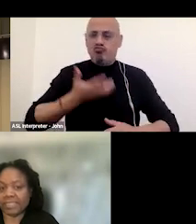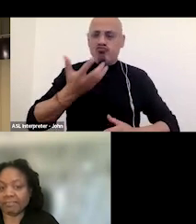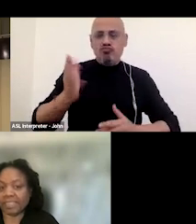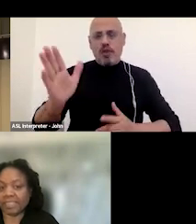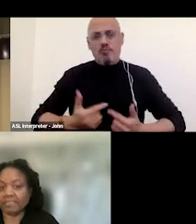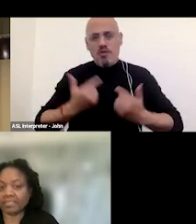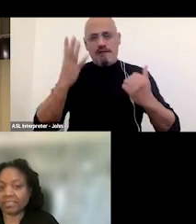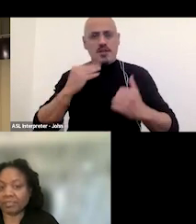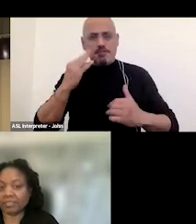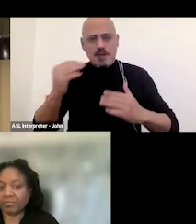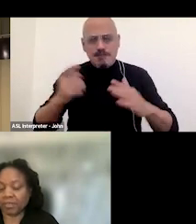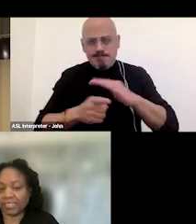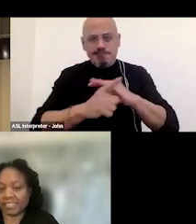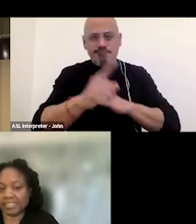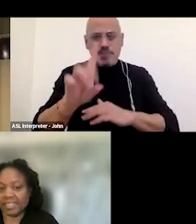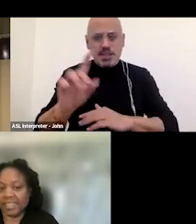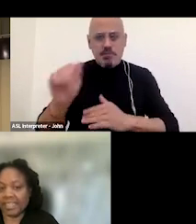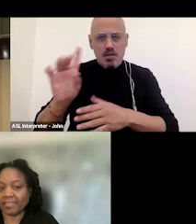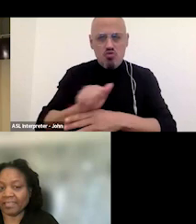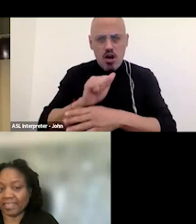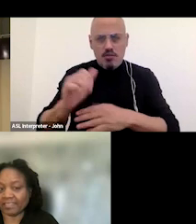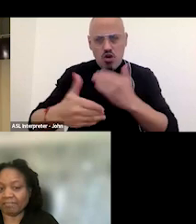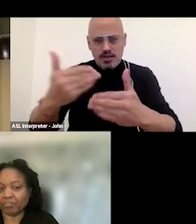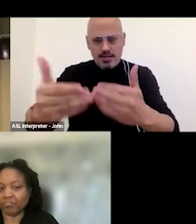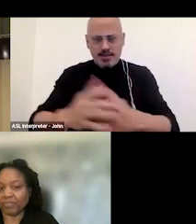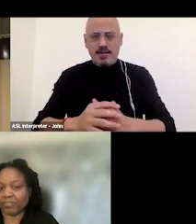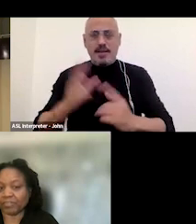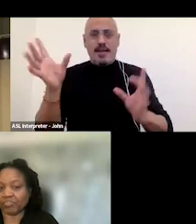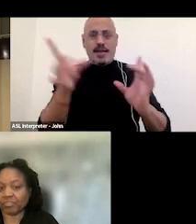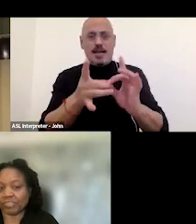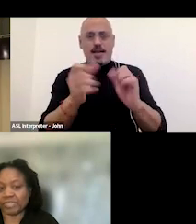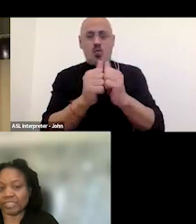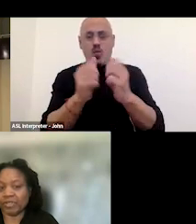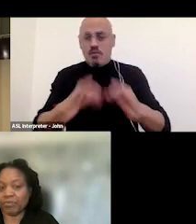in navigating the disability process and connecting to vital resources